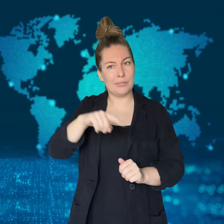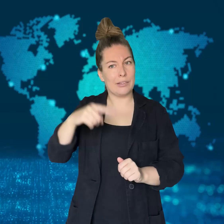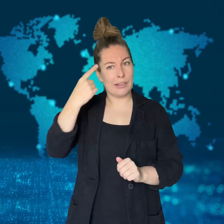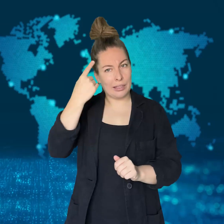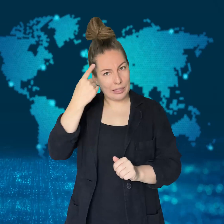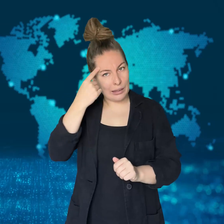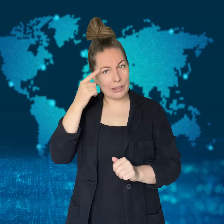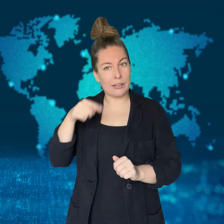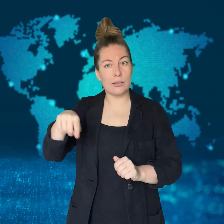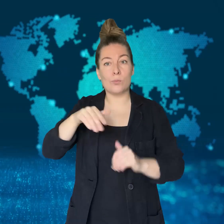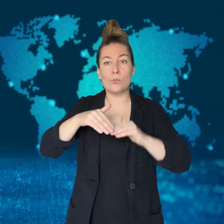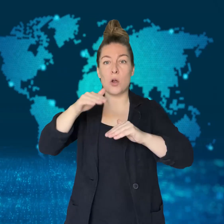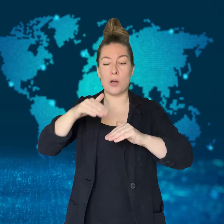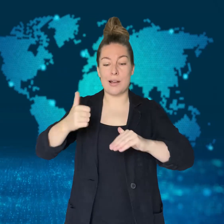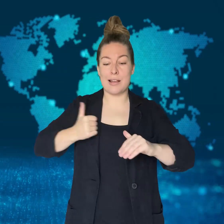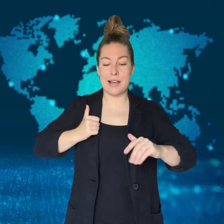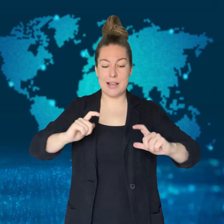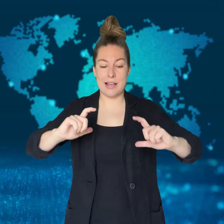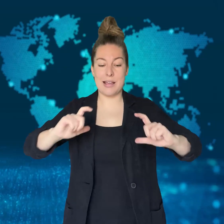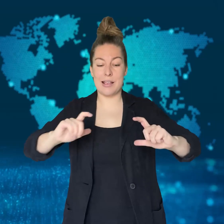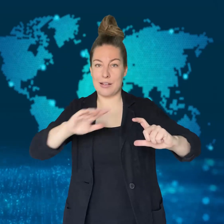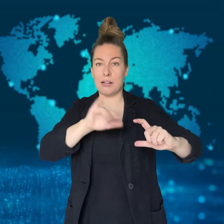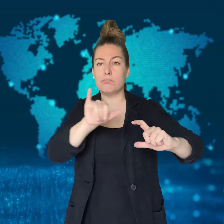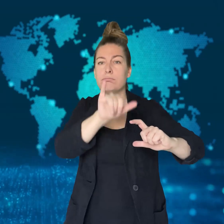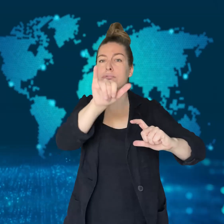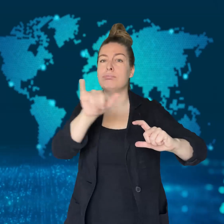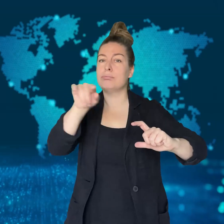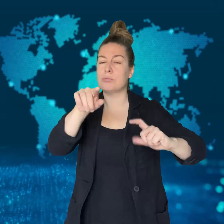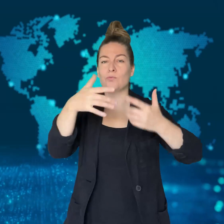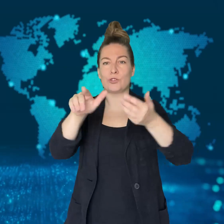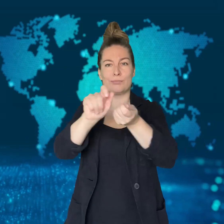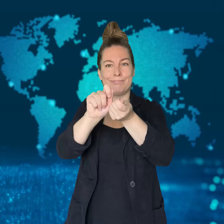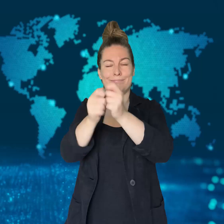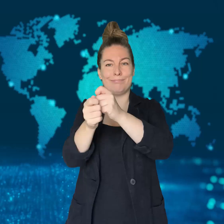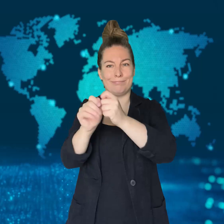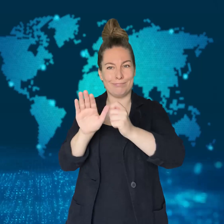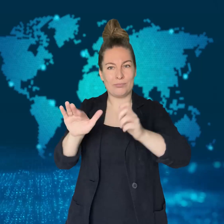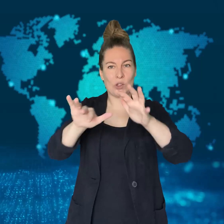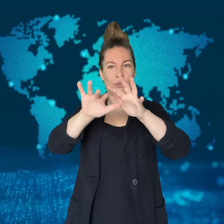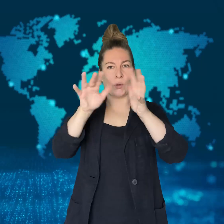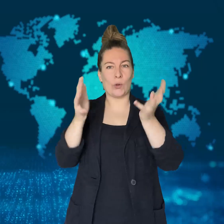international rules on air travel.